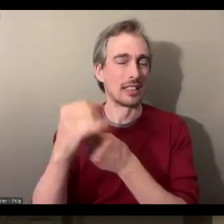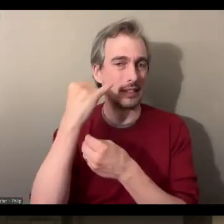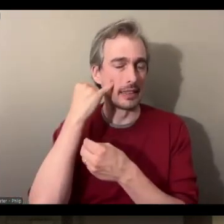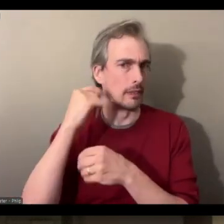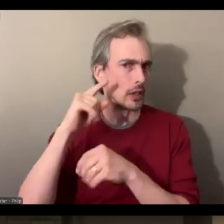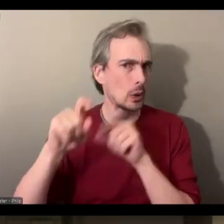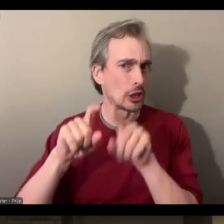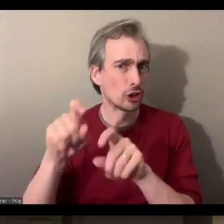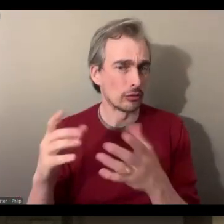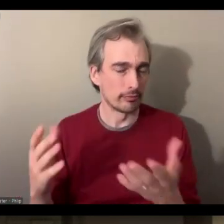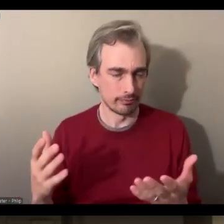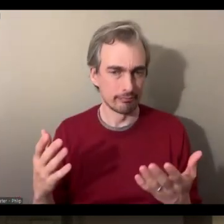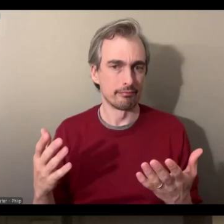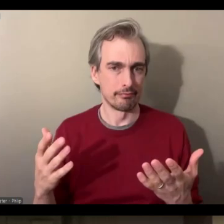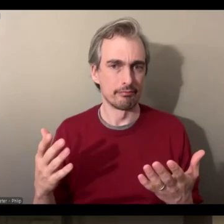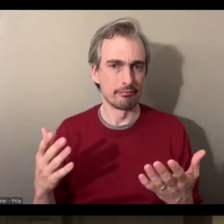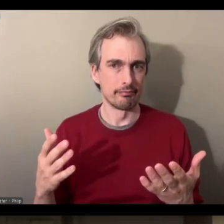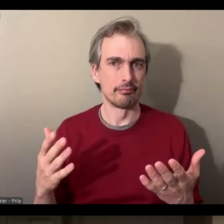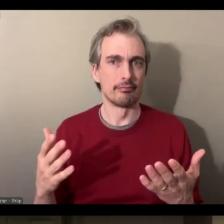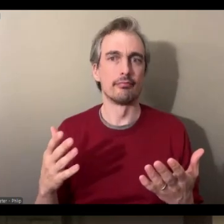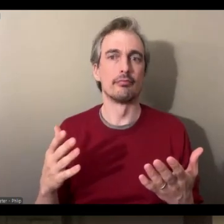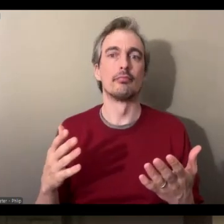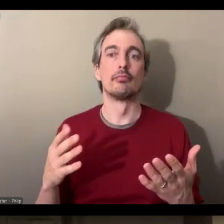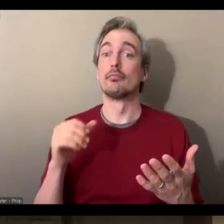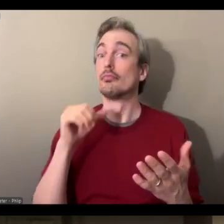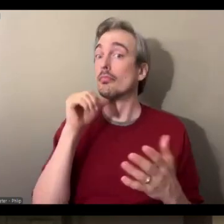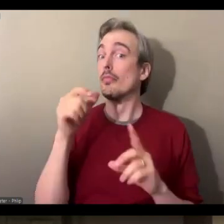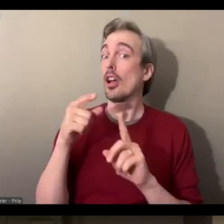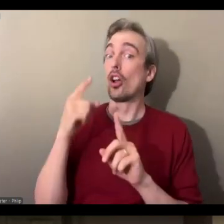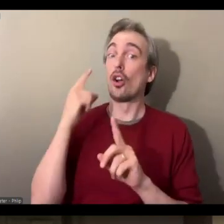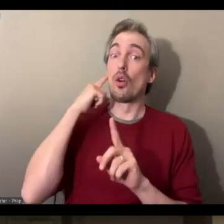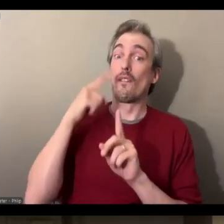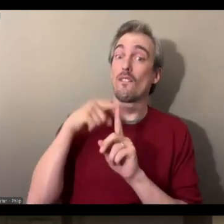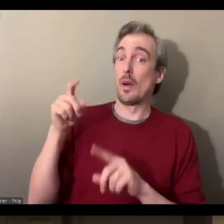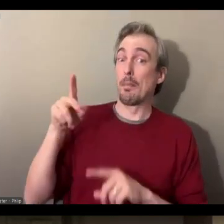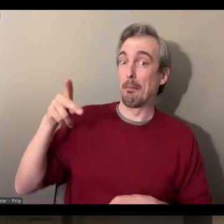hear this from PAC, to be fair to them -- but we hear from a lot of our clients: Build us something